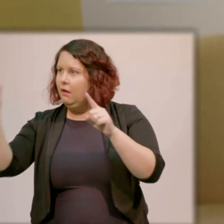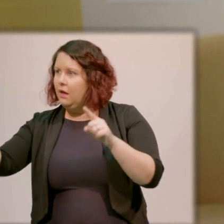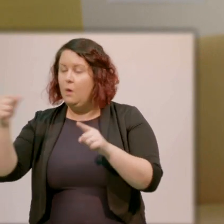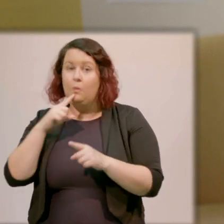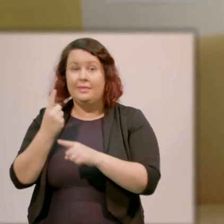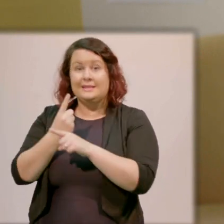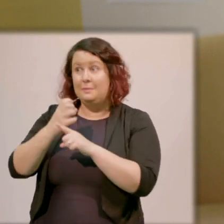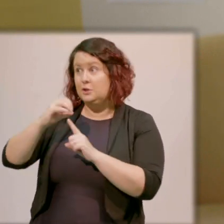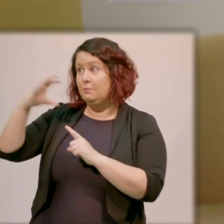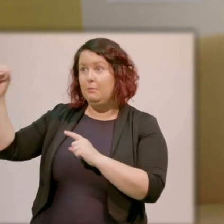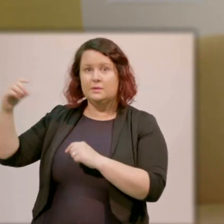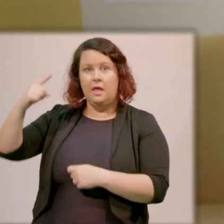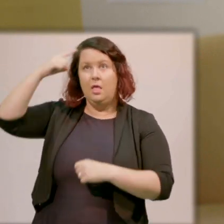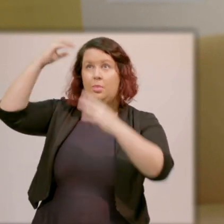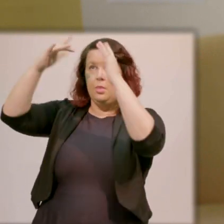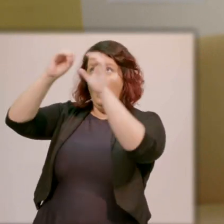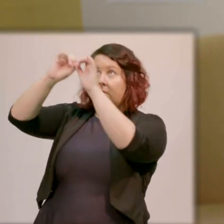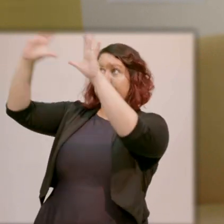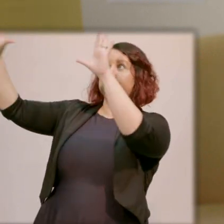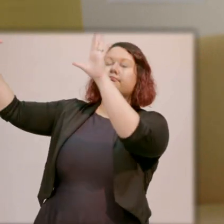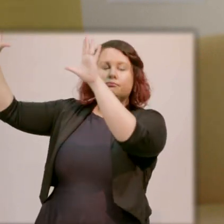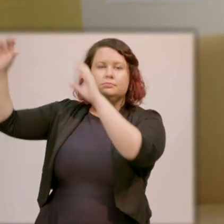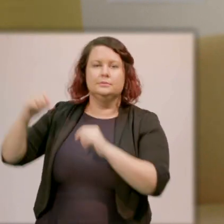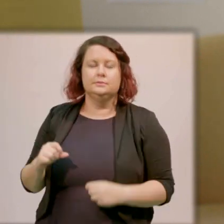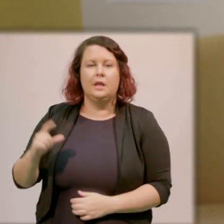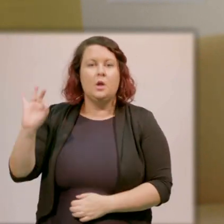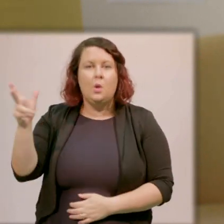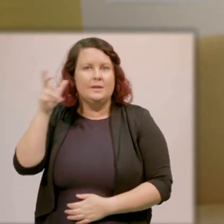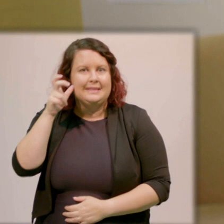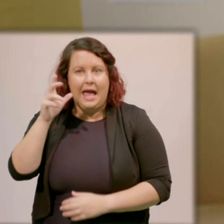and use speech and thought bubbles. There is no sound, and images do not move.